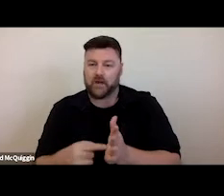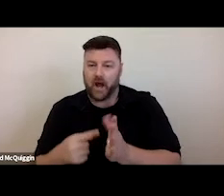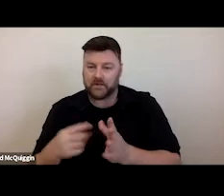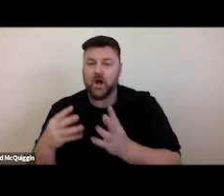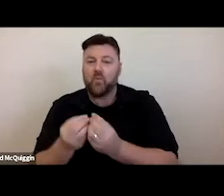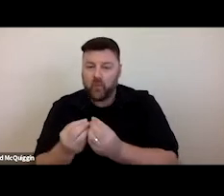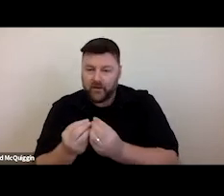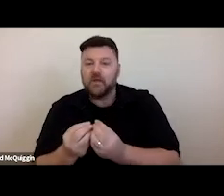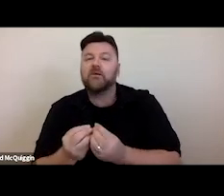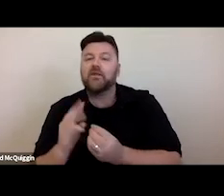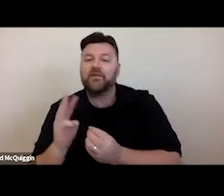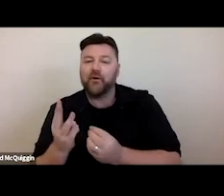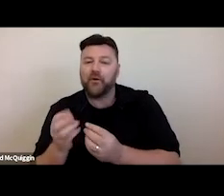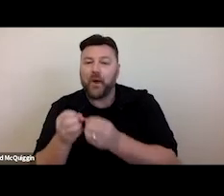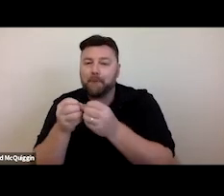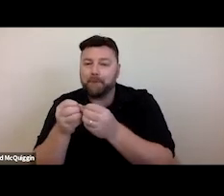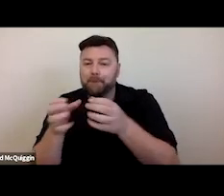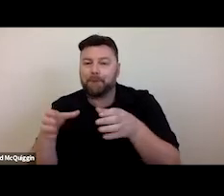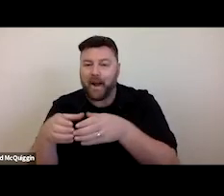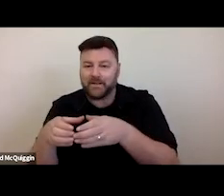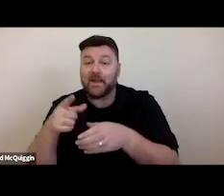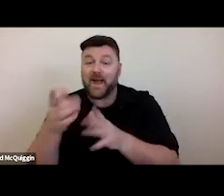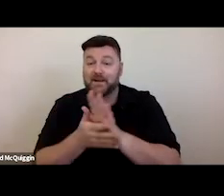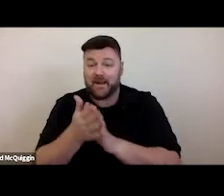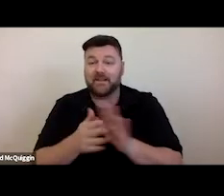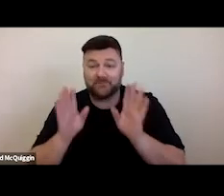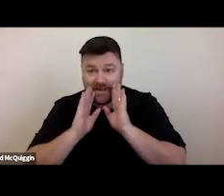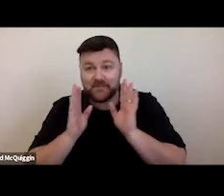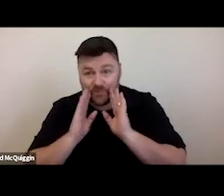partners, that's Facebook, Instagram and LinkedIn. In fact, Microsoft